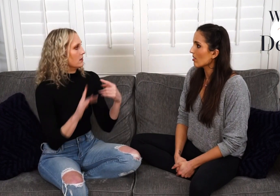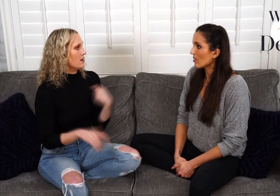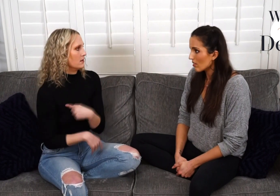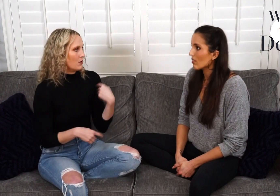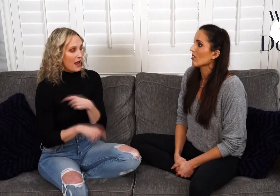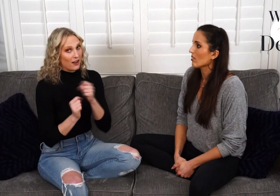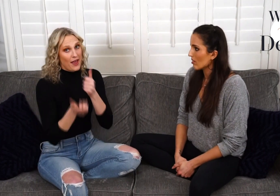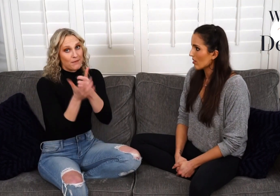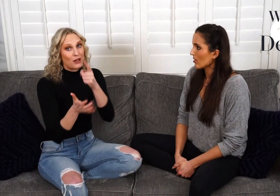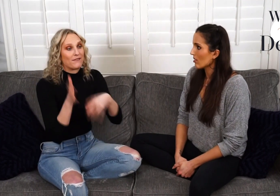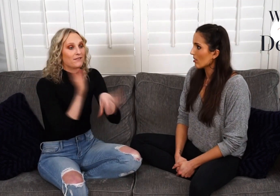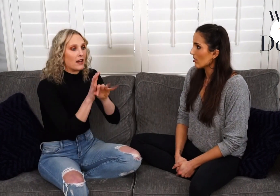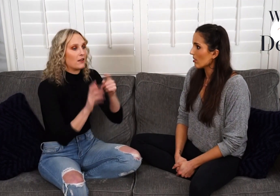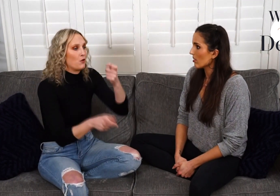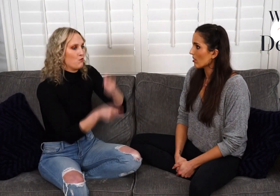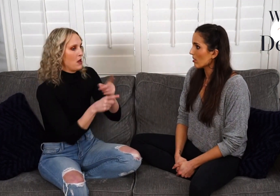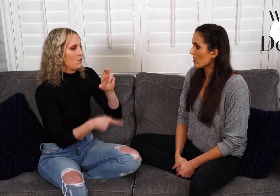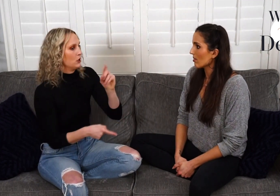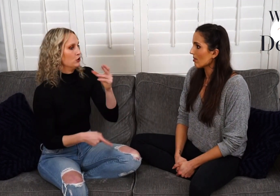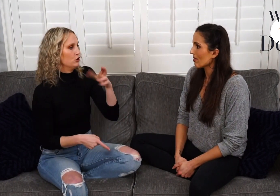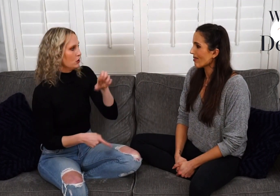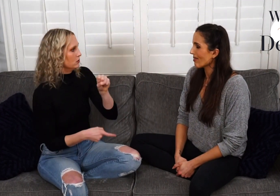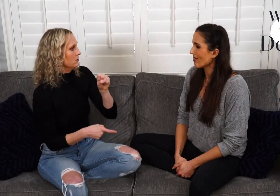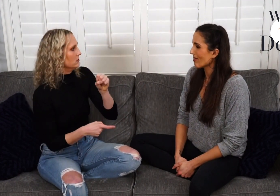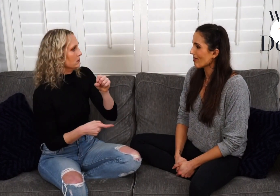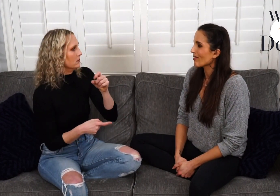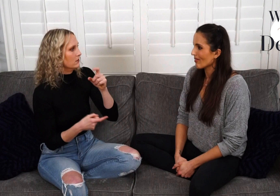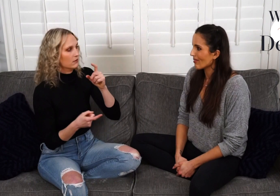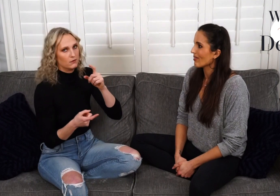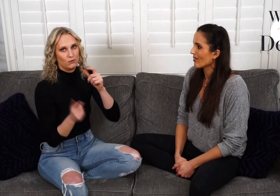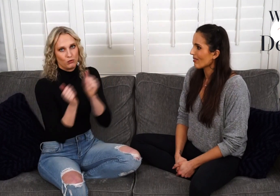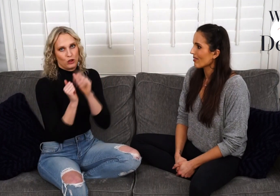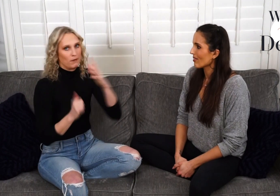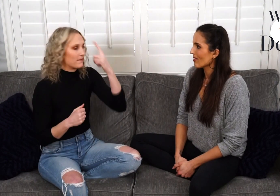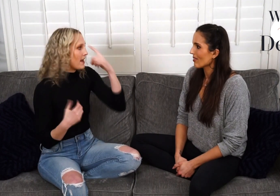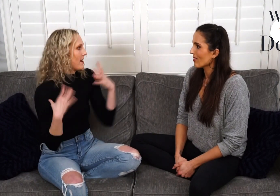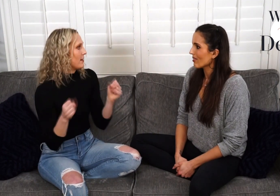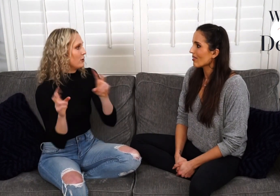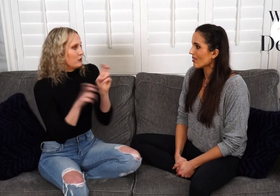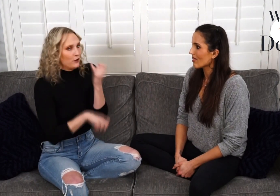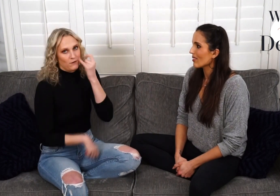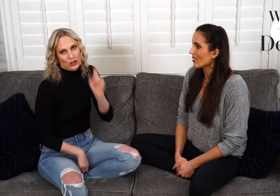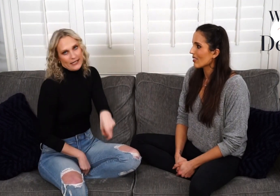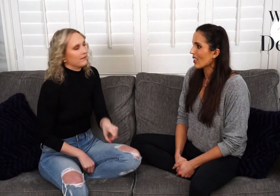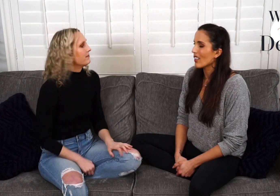to contact us we can help you find the correct resources for any mental health needs if you need it.